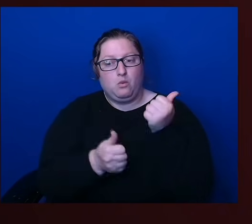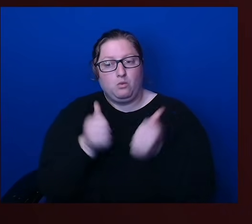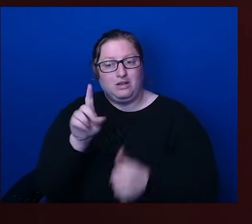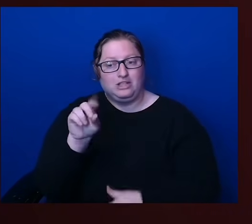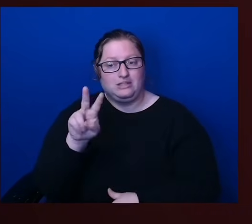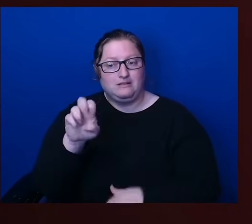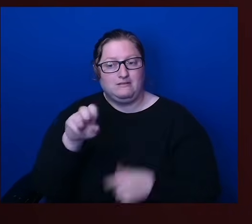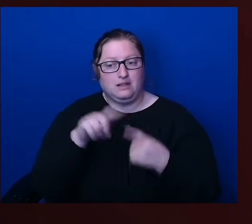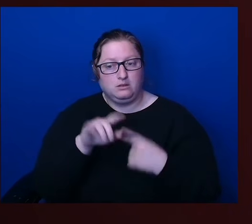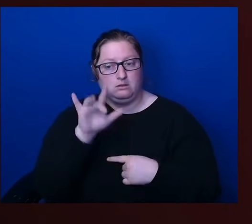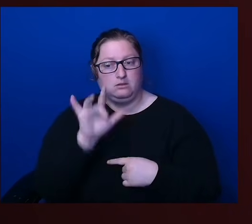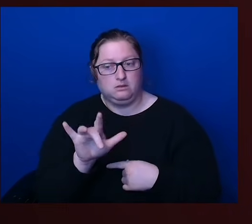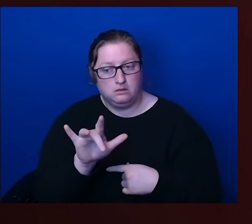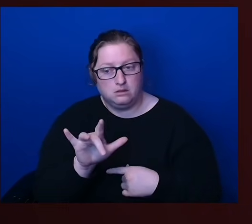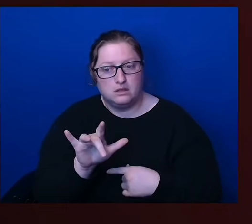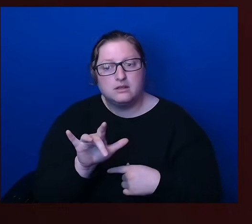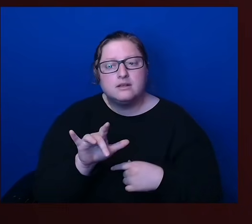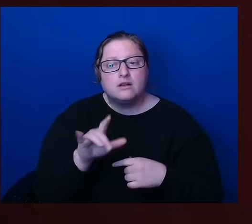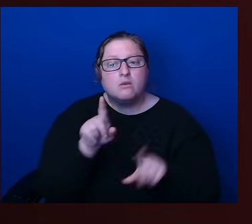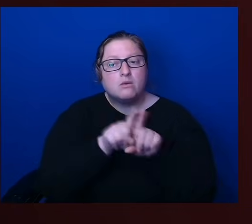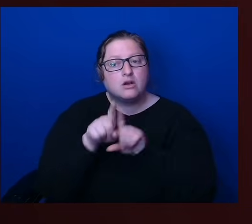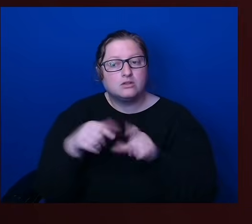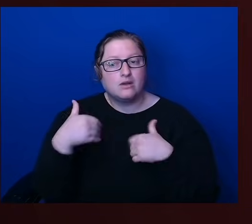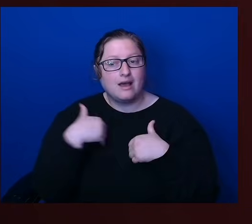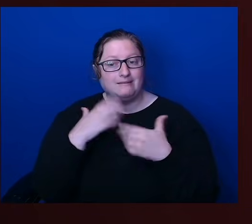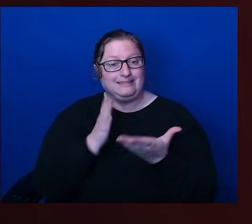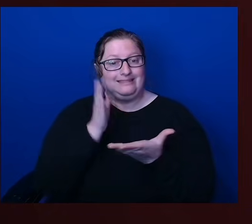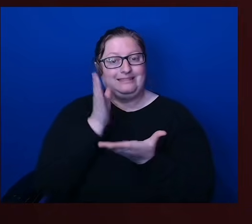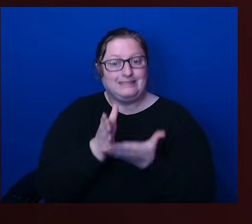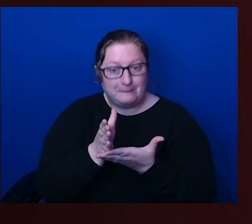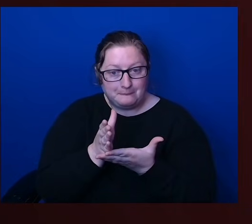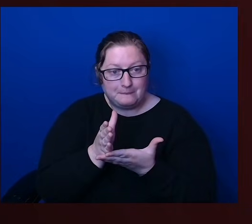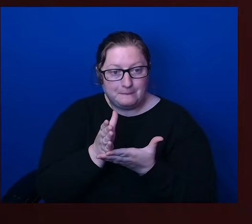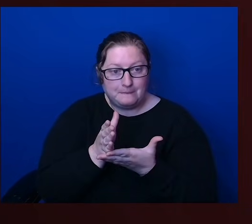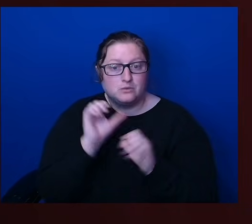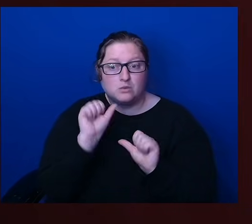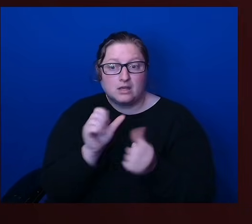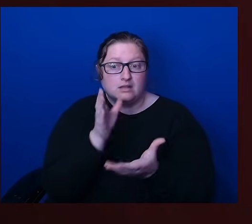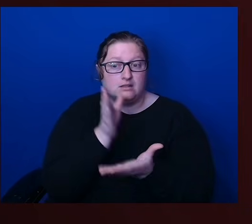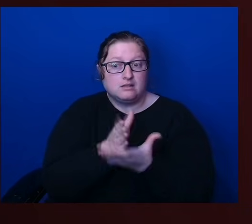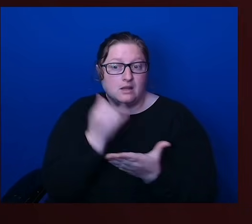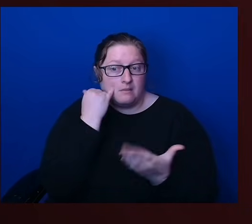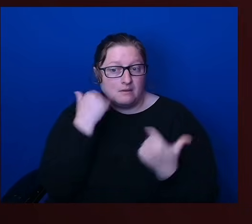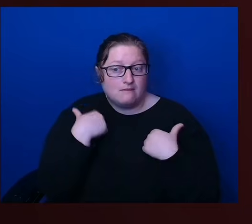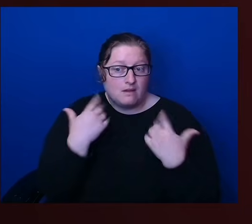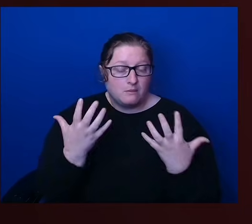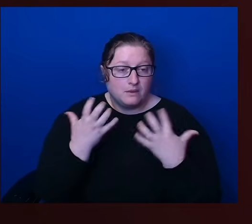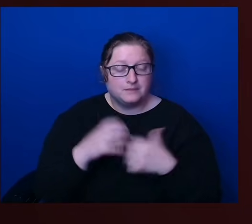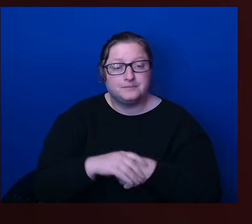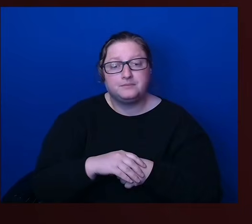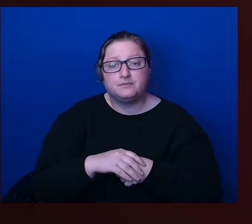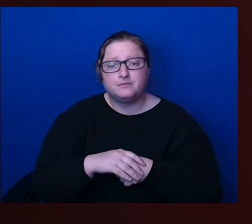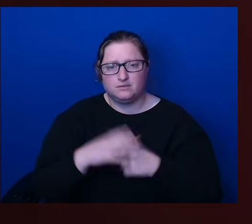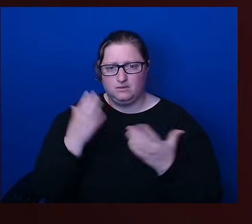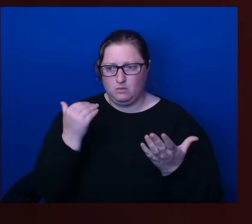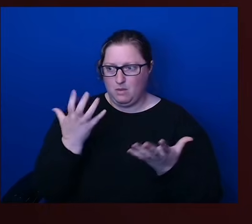And, finally, we also have stop, you know what I mean? So, I can actually stop it if I want to. Which, why would you want to stop a great song, you know?